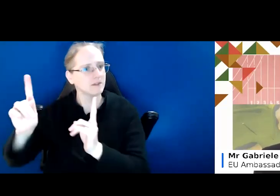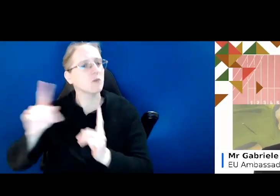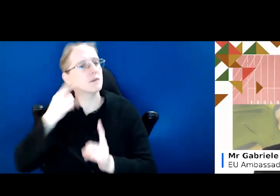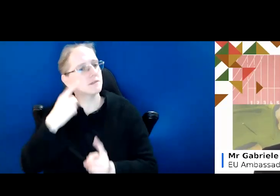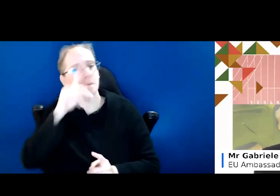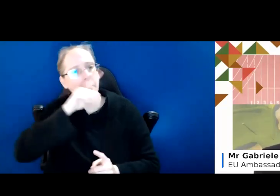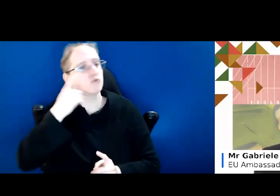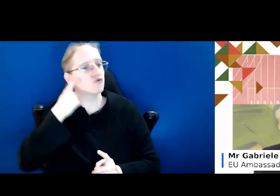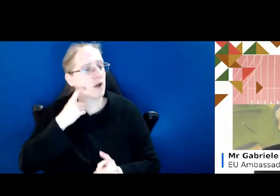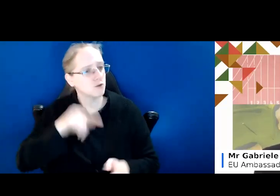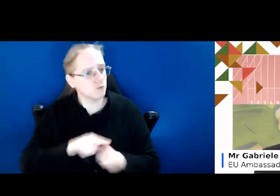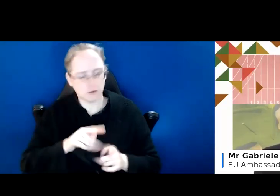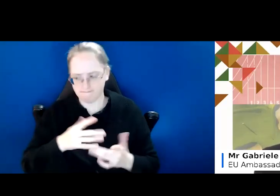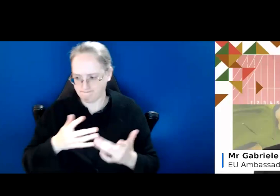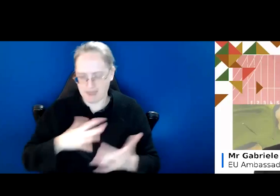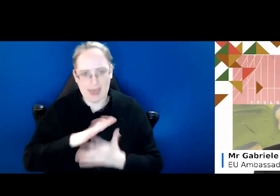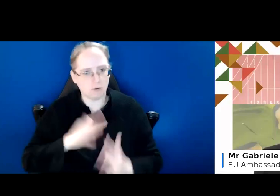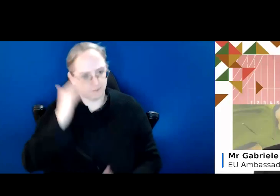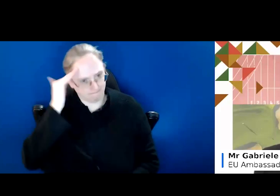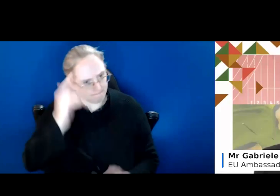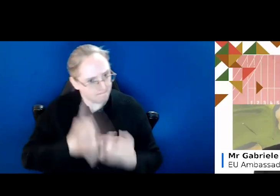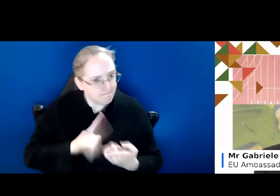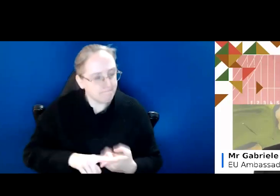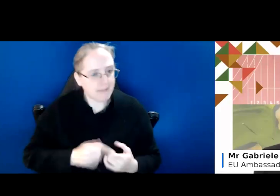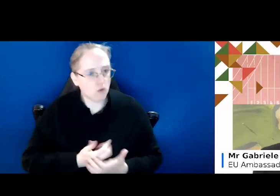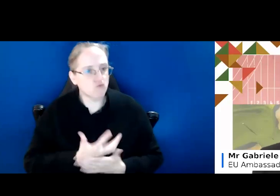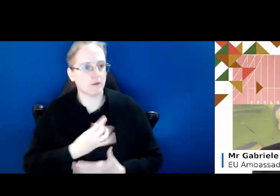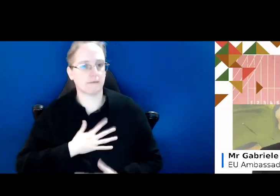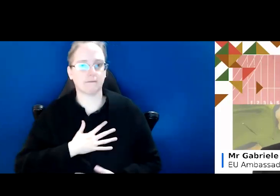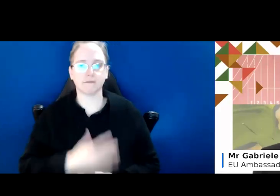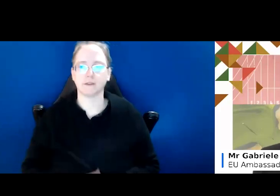We watch and admire as opponents come together and shake hands,